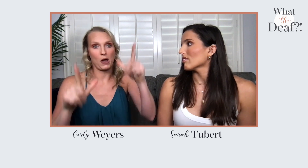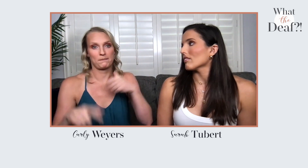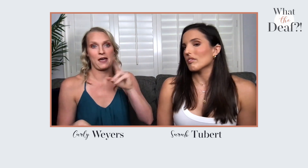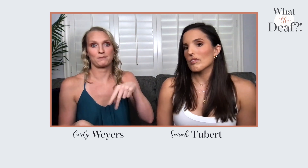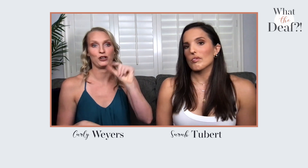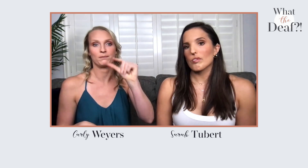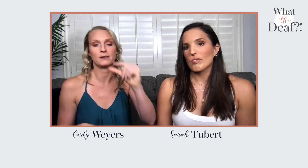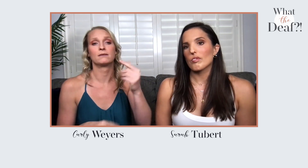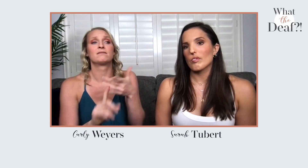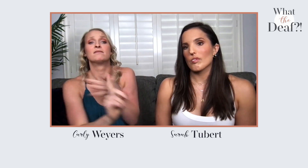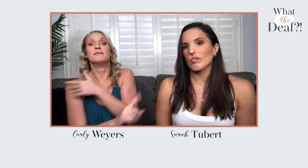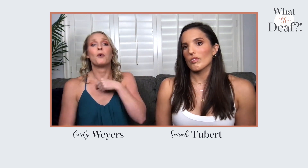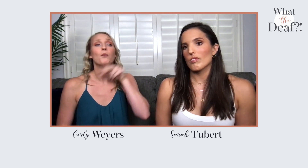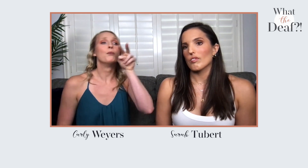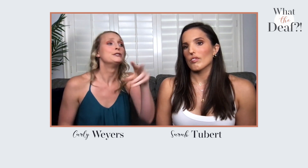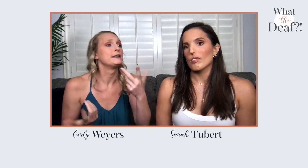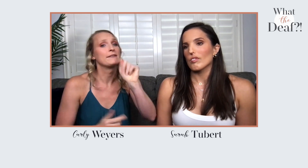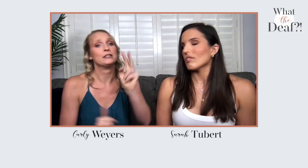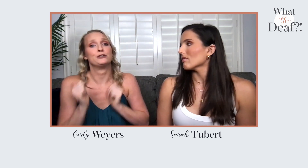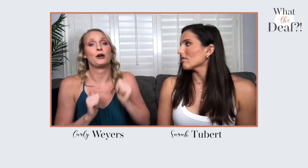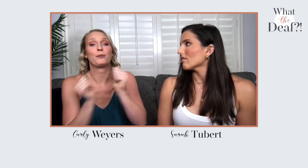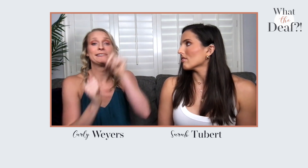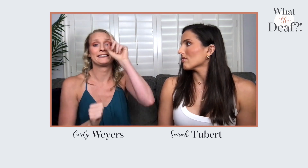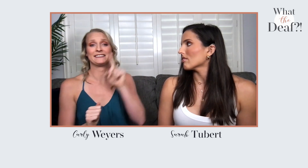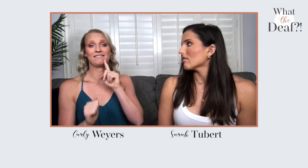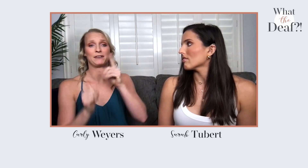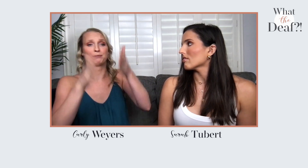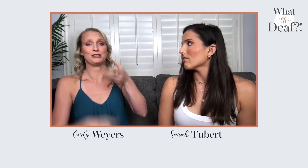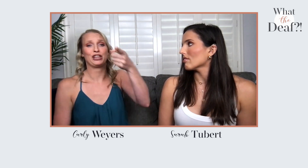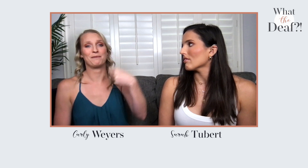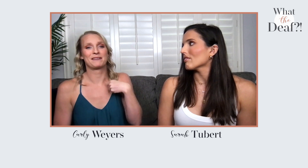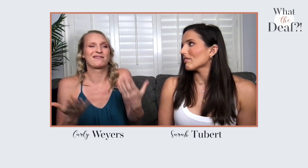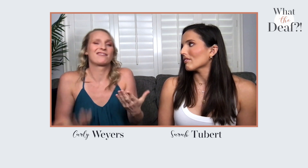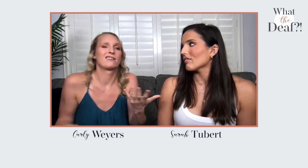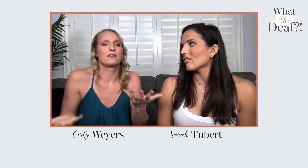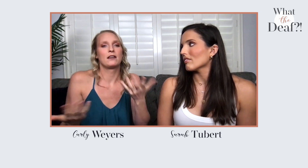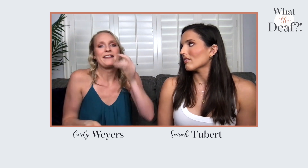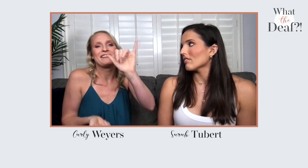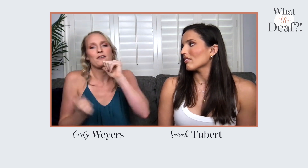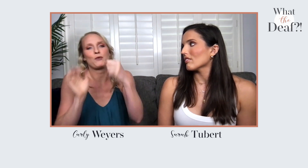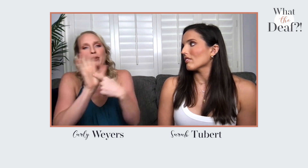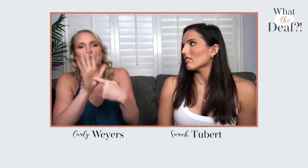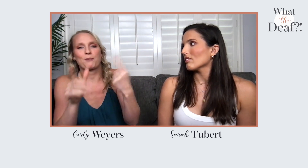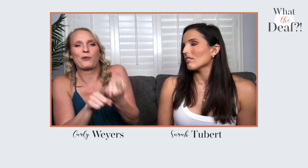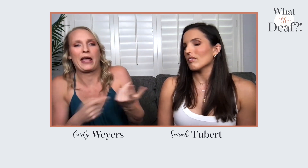Before, I would see a TV show with a deaf character and I'd be like, "Yeah, that doesn't represent us right.